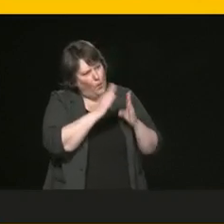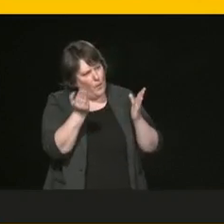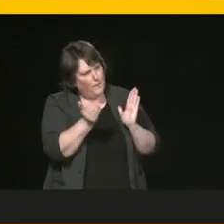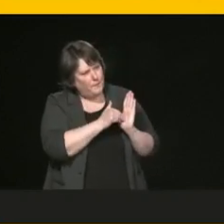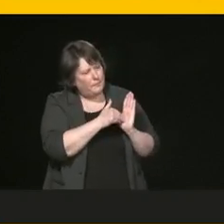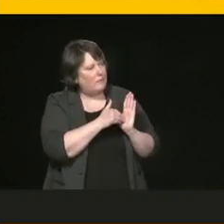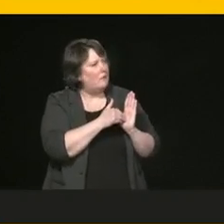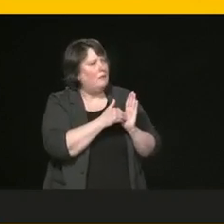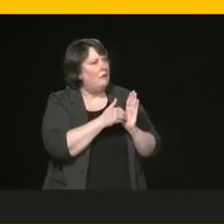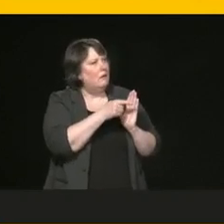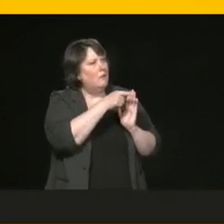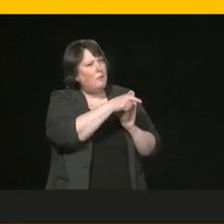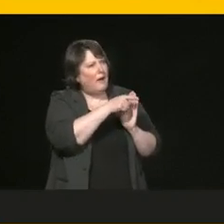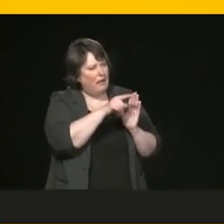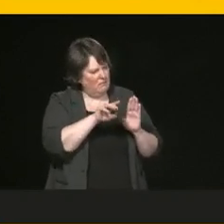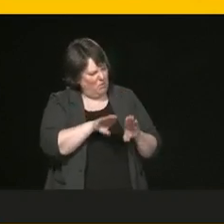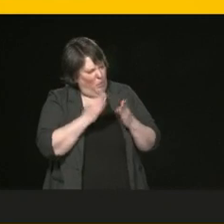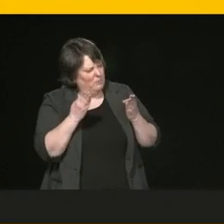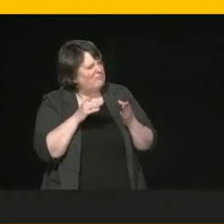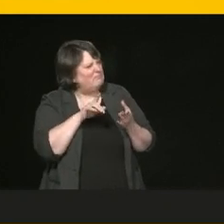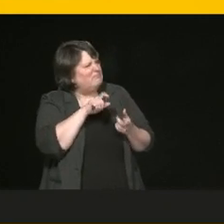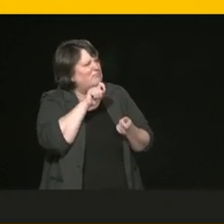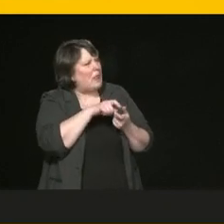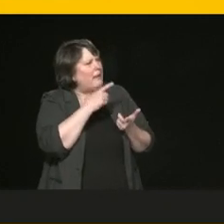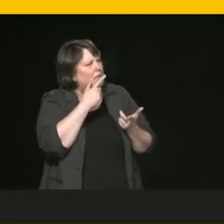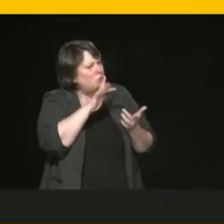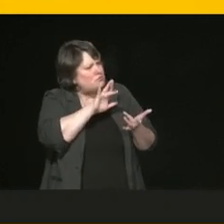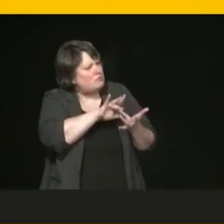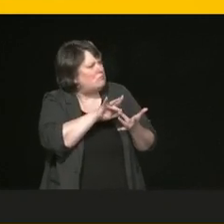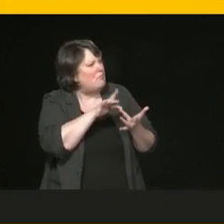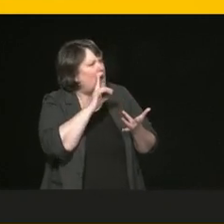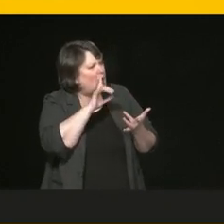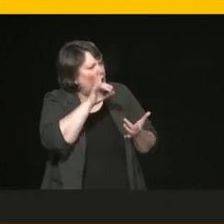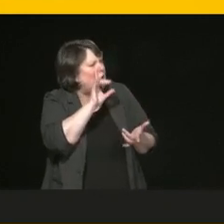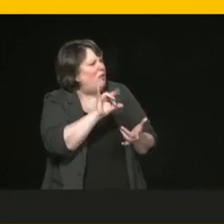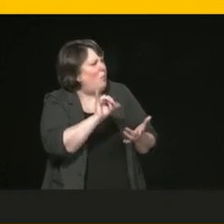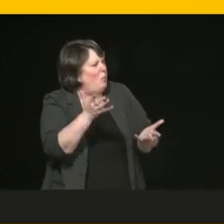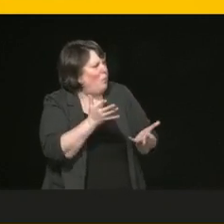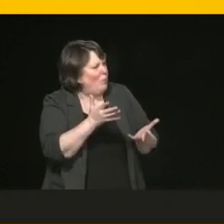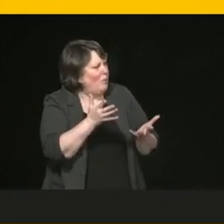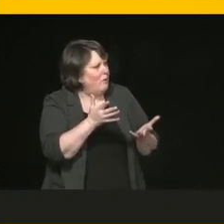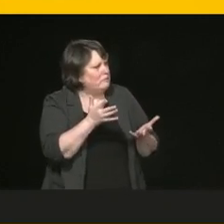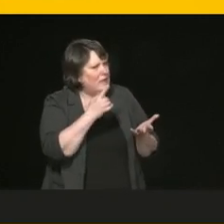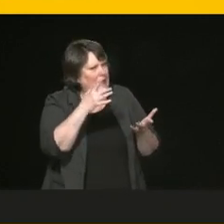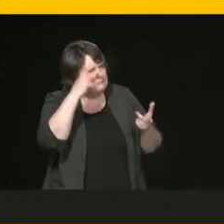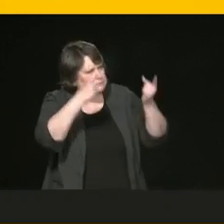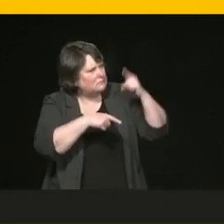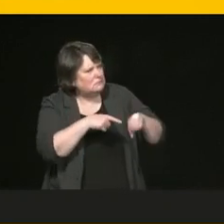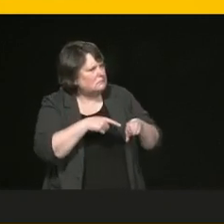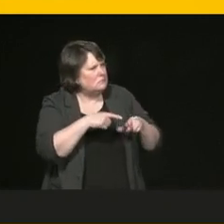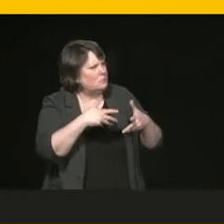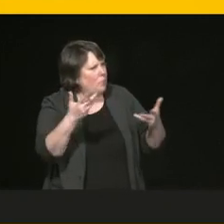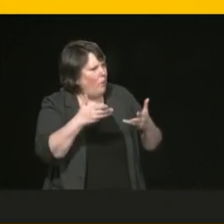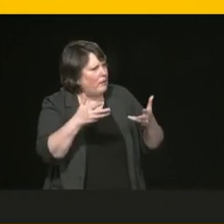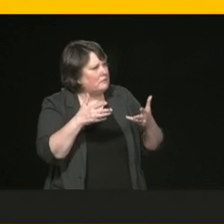PROVINCES AND TERRITORIES ABOUT EVENTUALLY RE-OPENING THE ECONOMY. CAN YOU SAY WHAT WORK SPECIFICALLY YOU'RE DOING WITH THE PROVINCES AND TERRITORIS TO